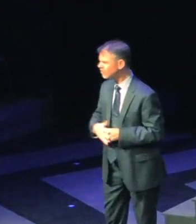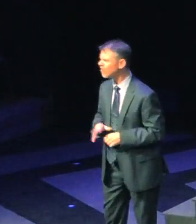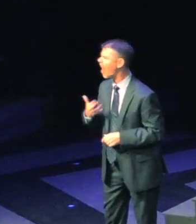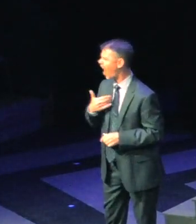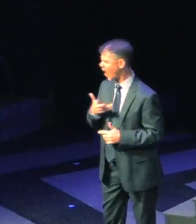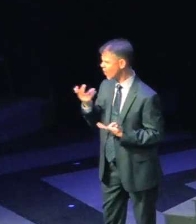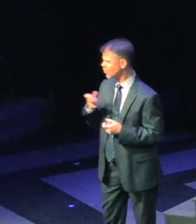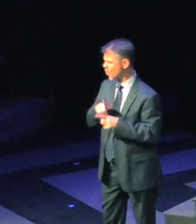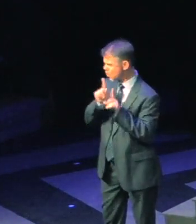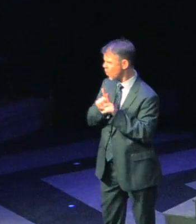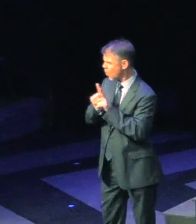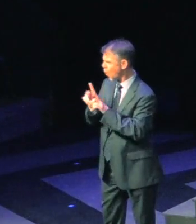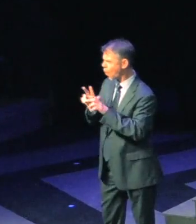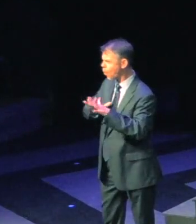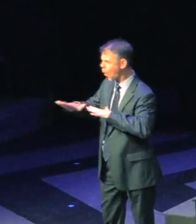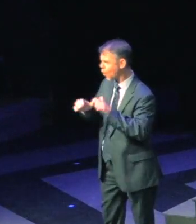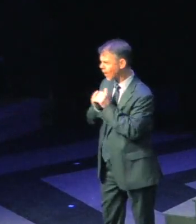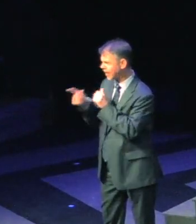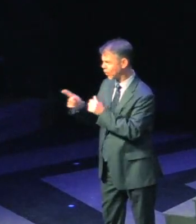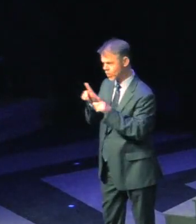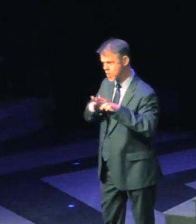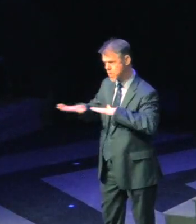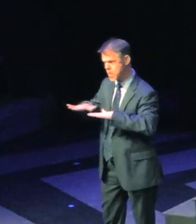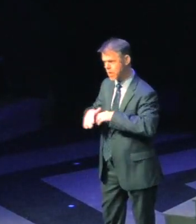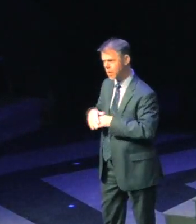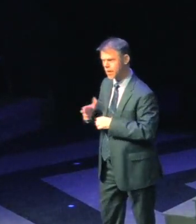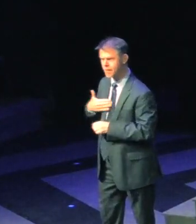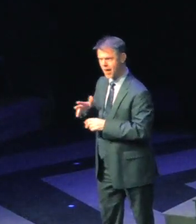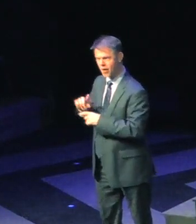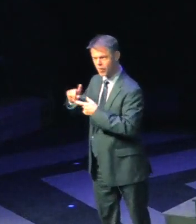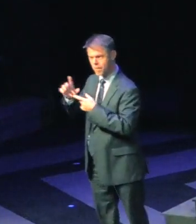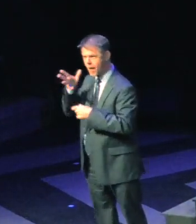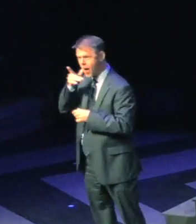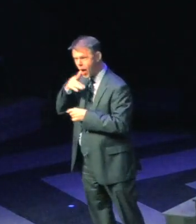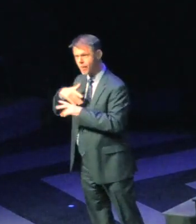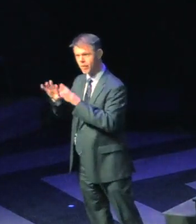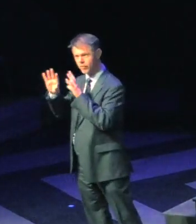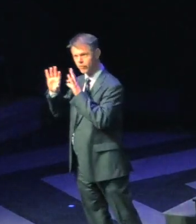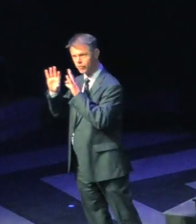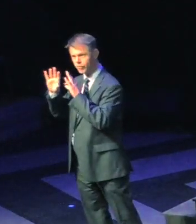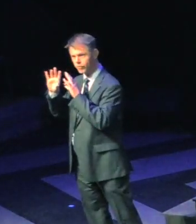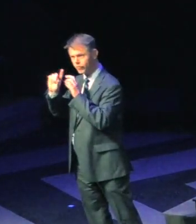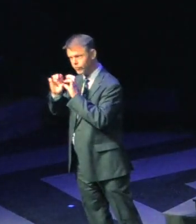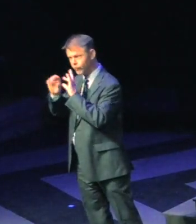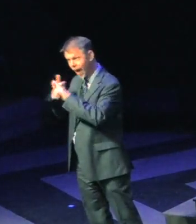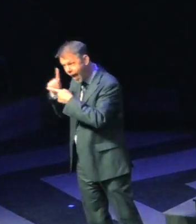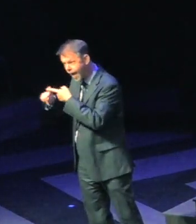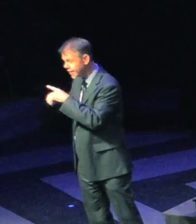walk out with her um. My mom and some of her church friends were praying in the living room and Miss